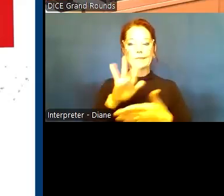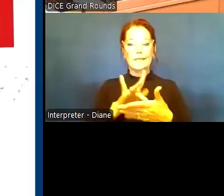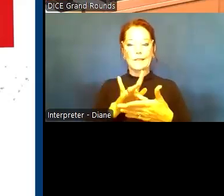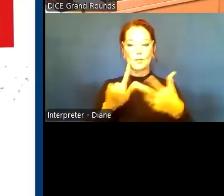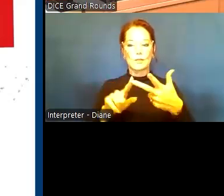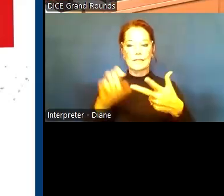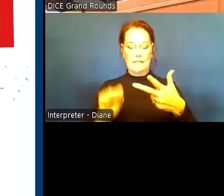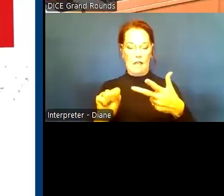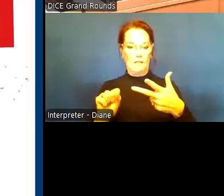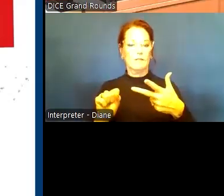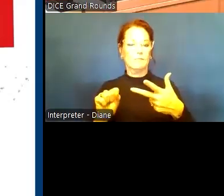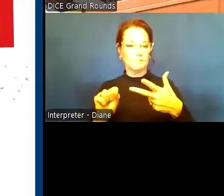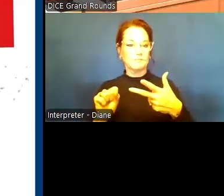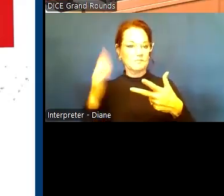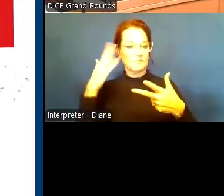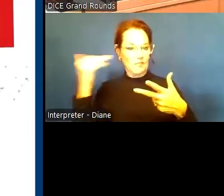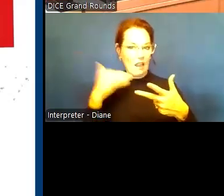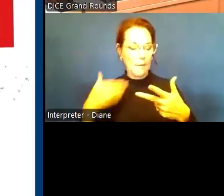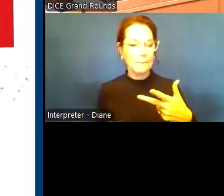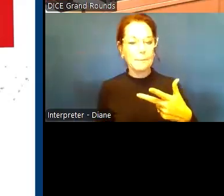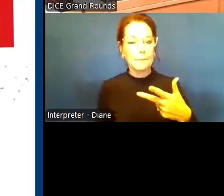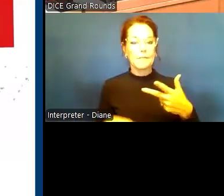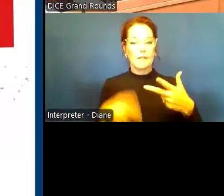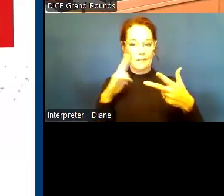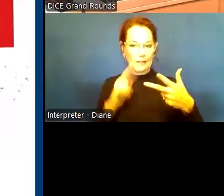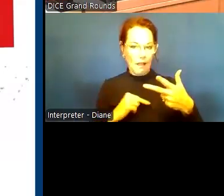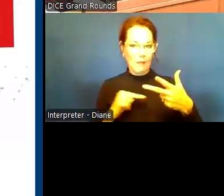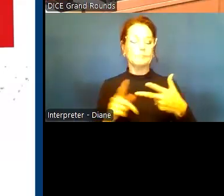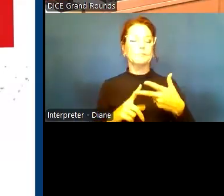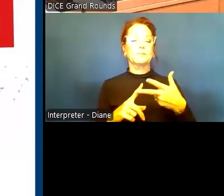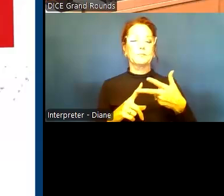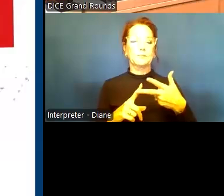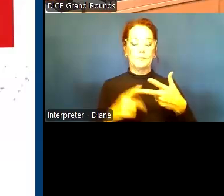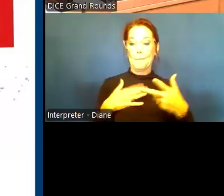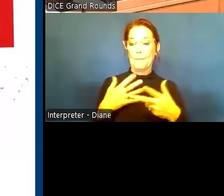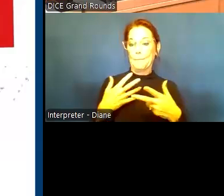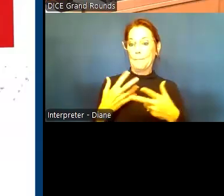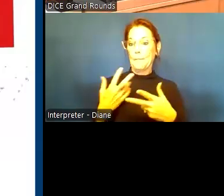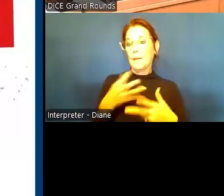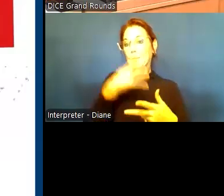Vietnam um and so like I said both my parents are from the south of Vietnam um and I think a